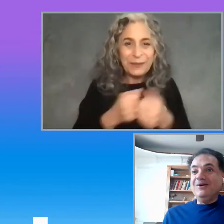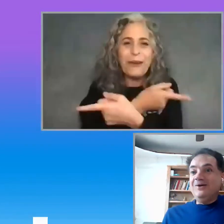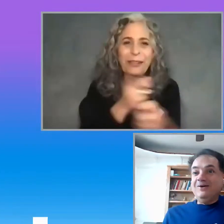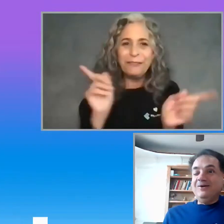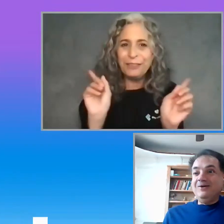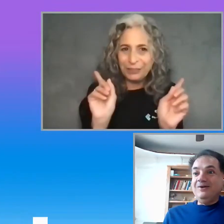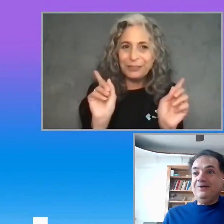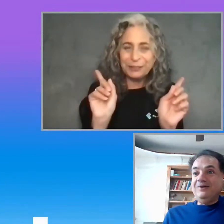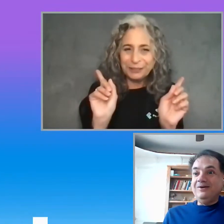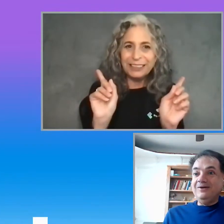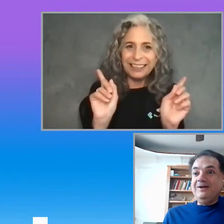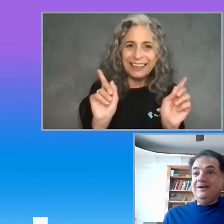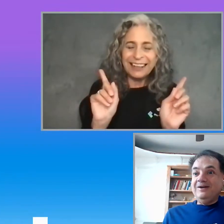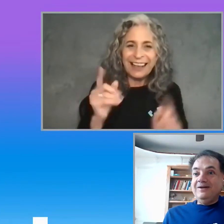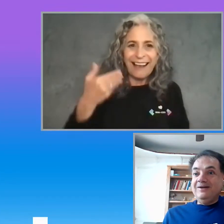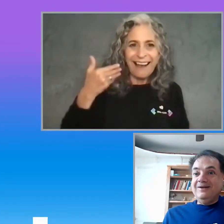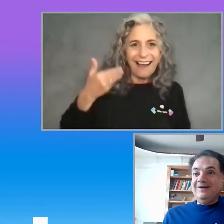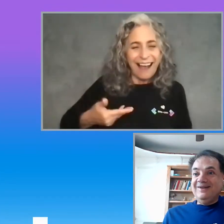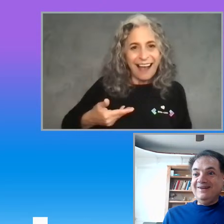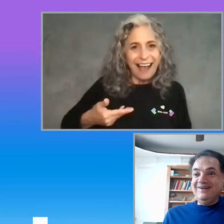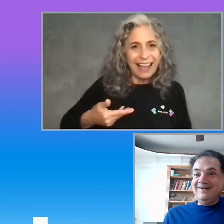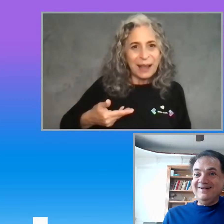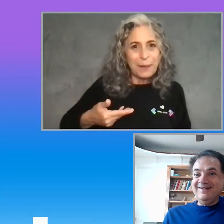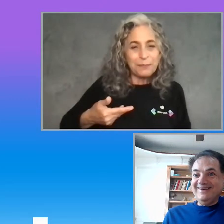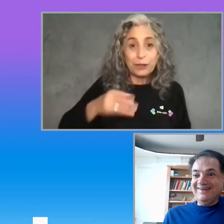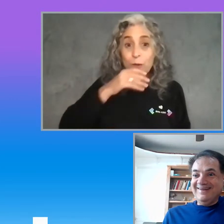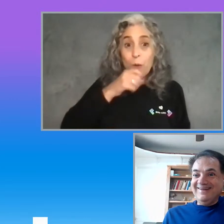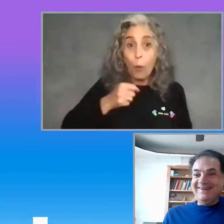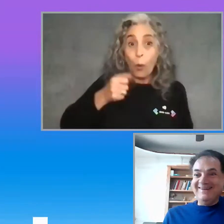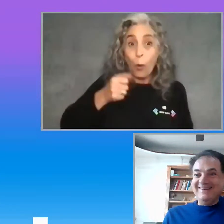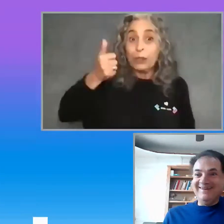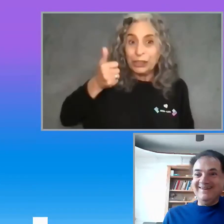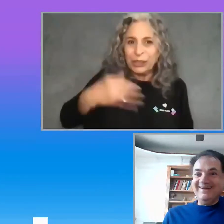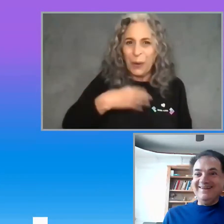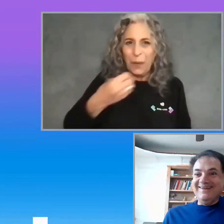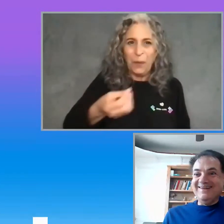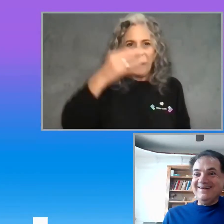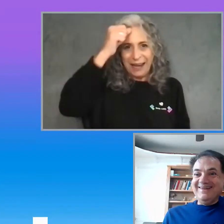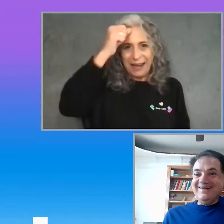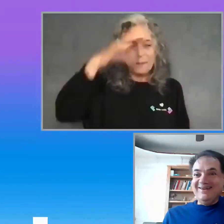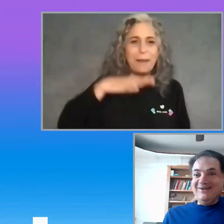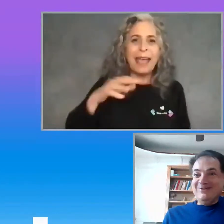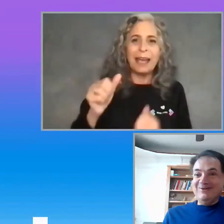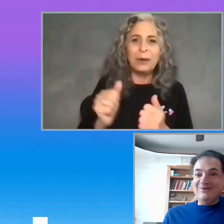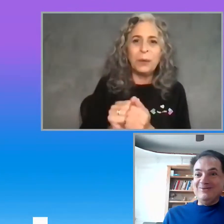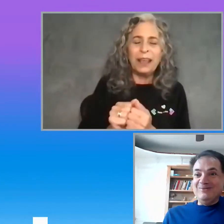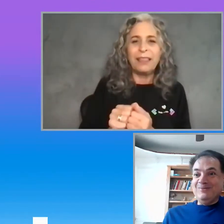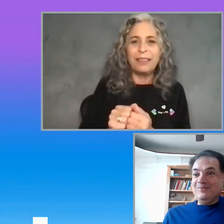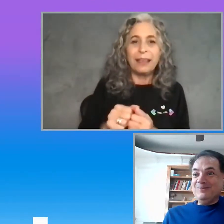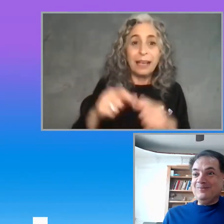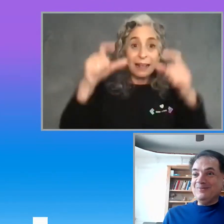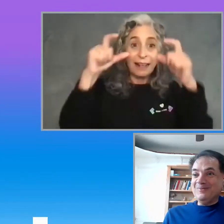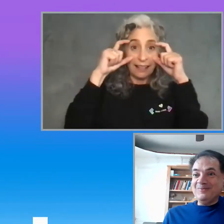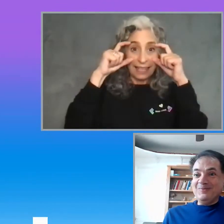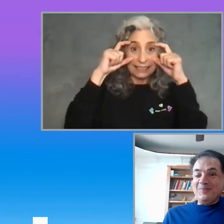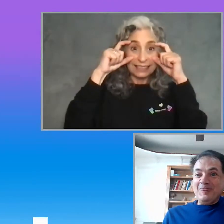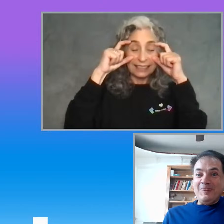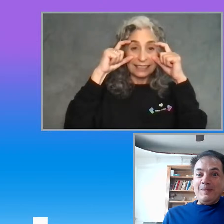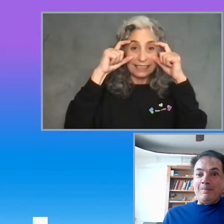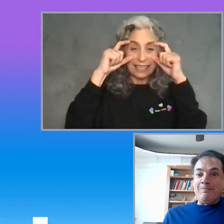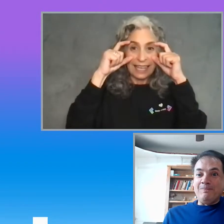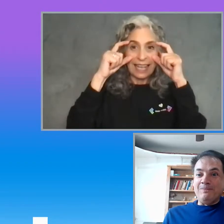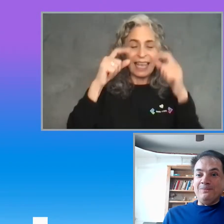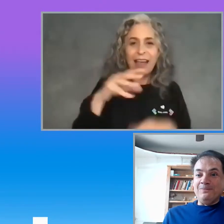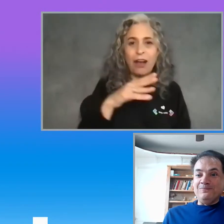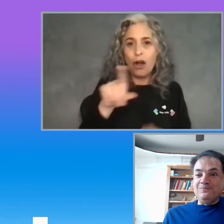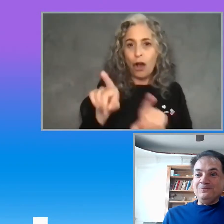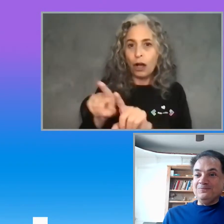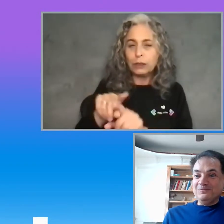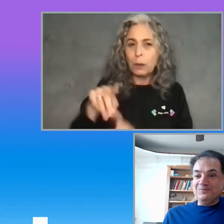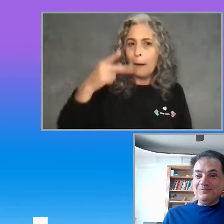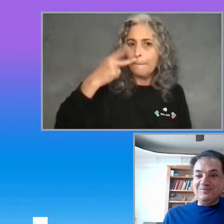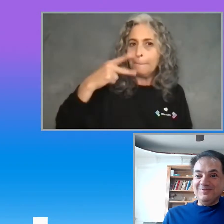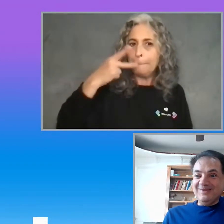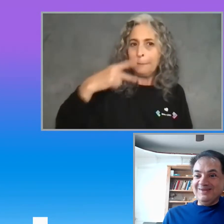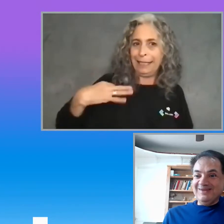here. I am a older white man